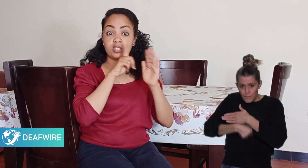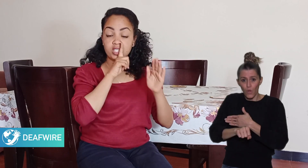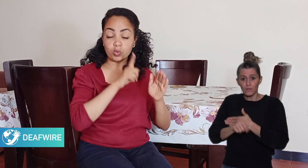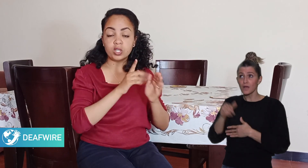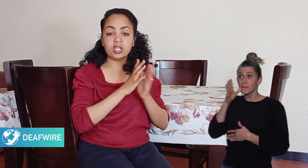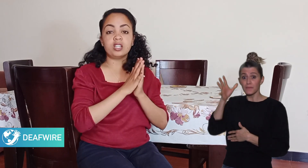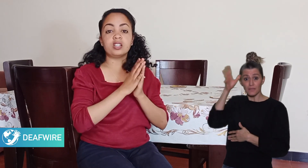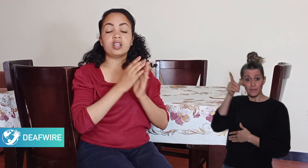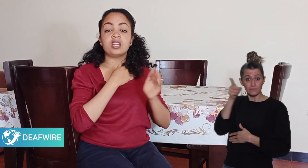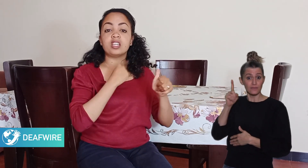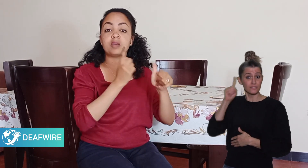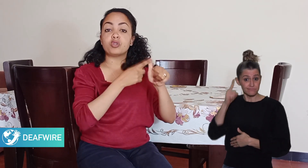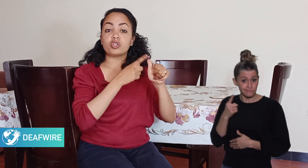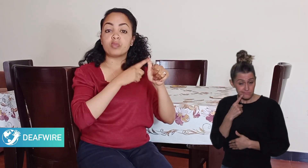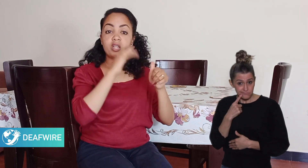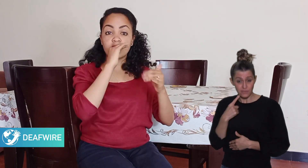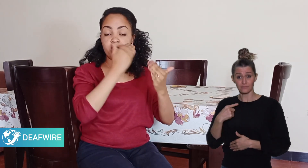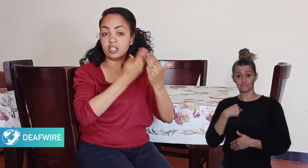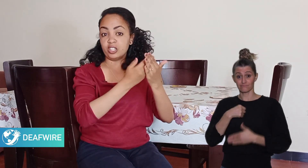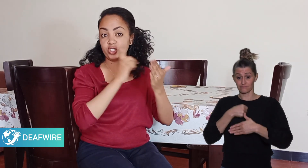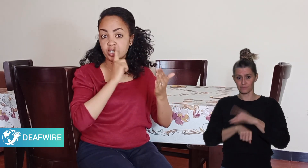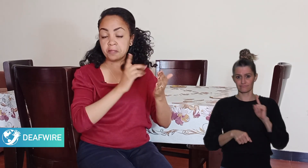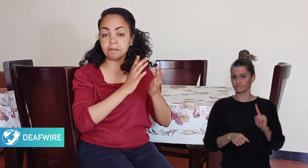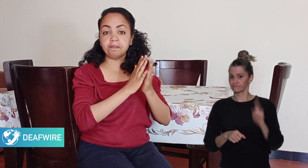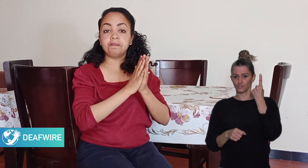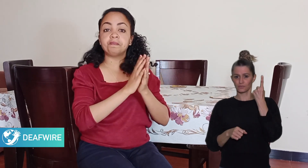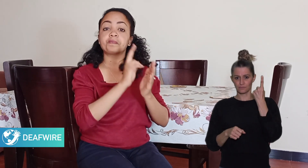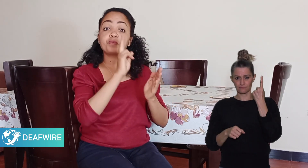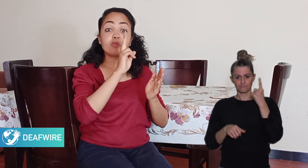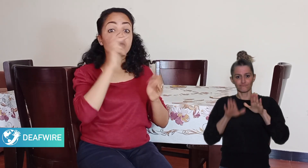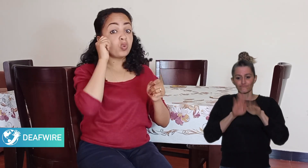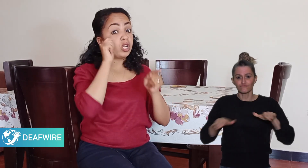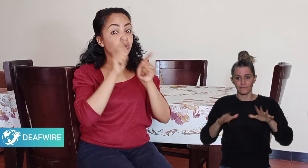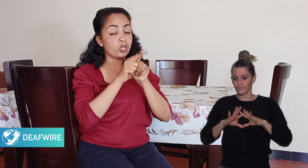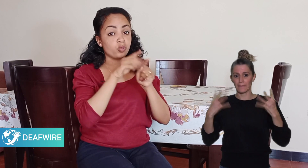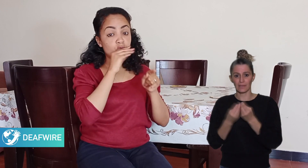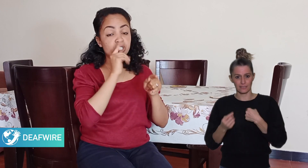I was born to Deaf parents and I am the oldest child